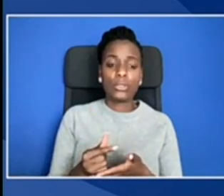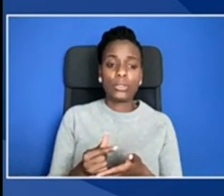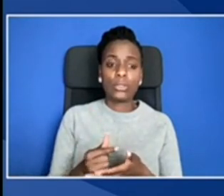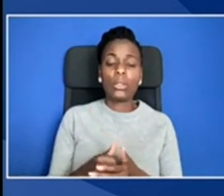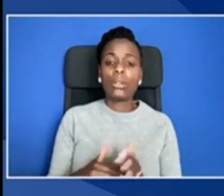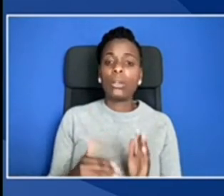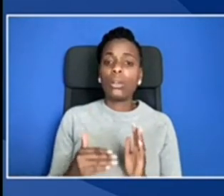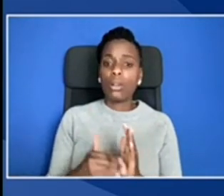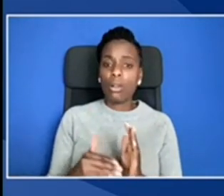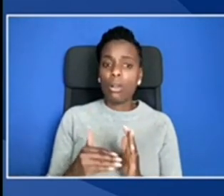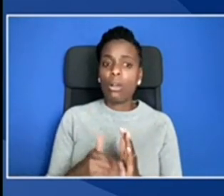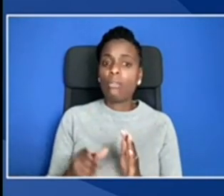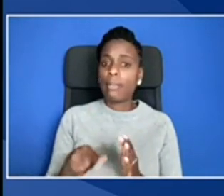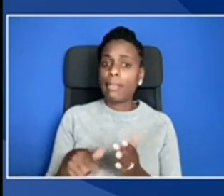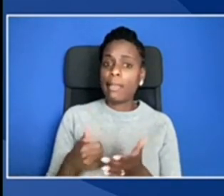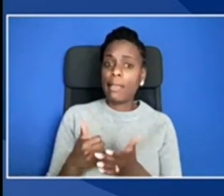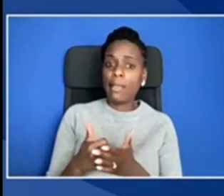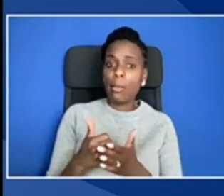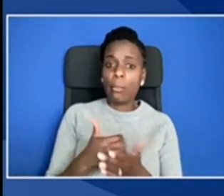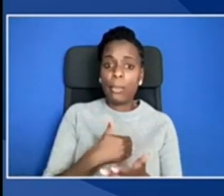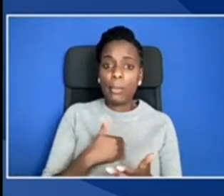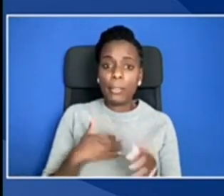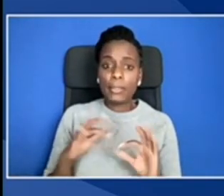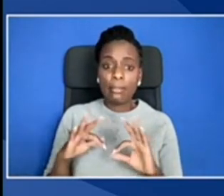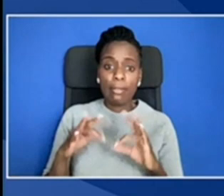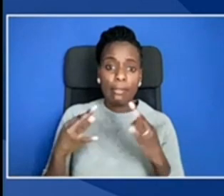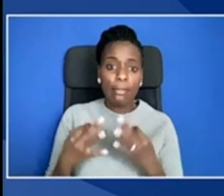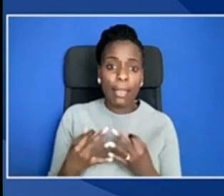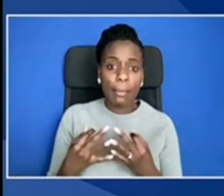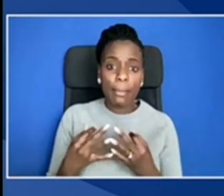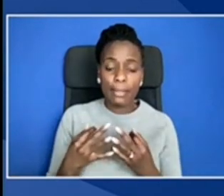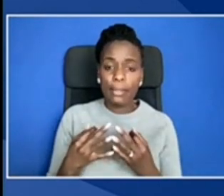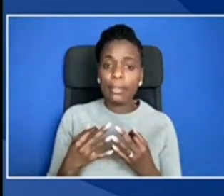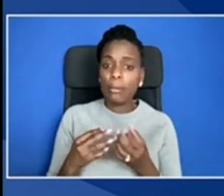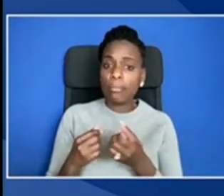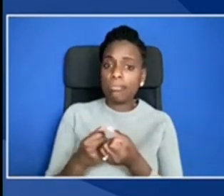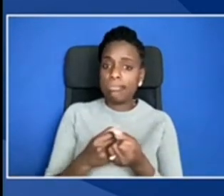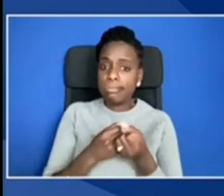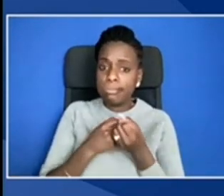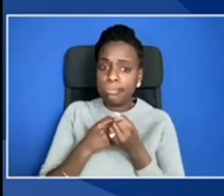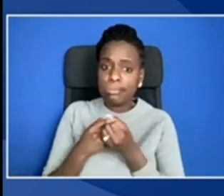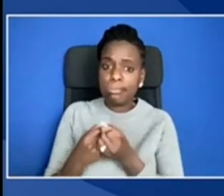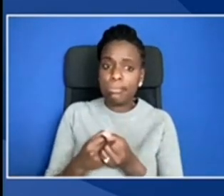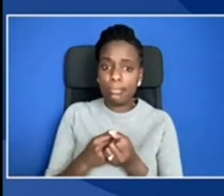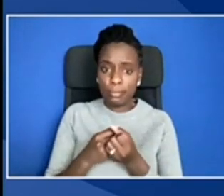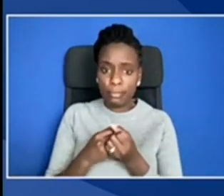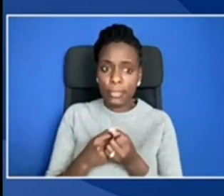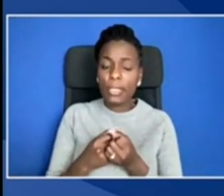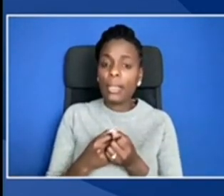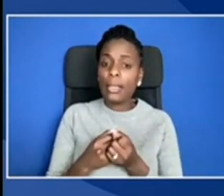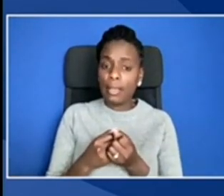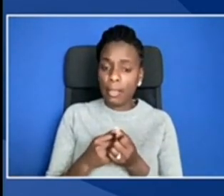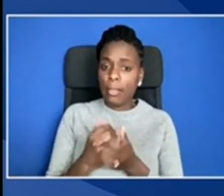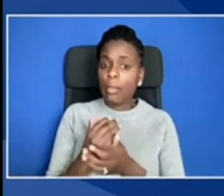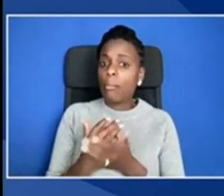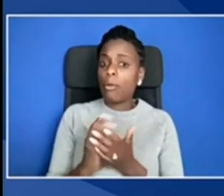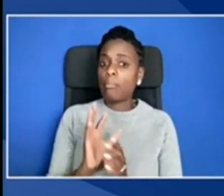up helping up members of their family and become of their family ecosystem. And so I think that's something that is